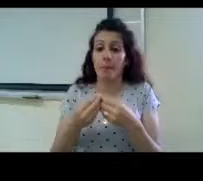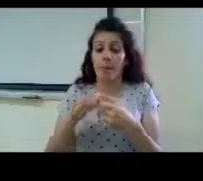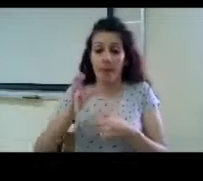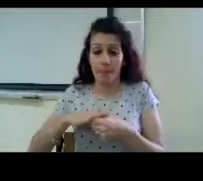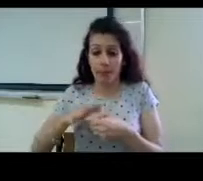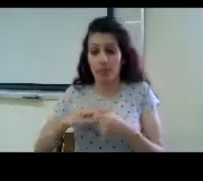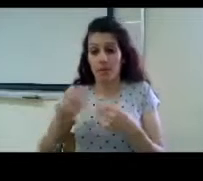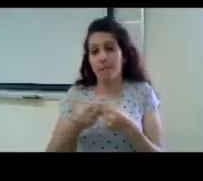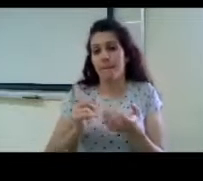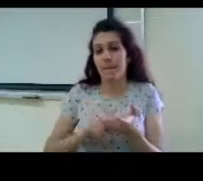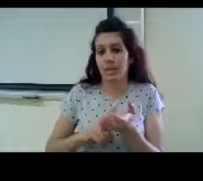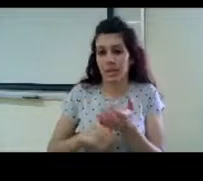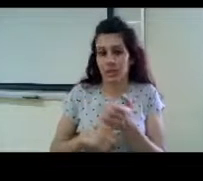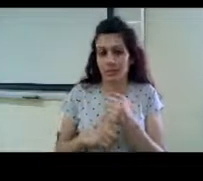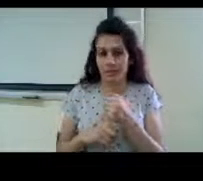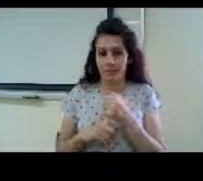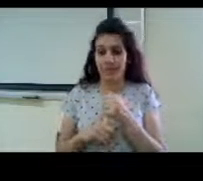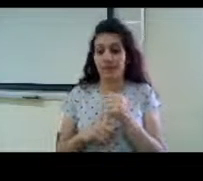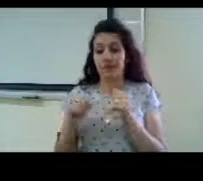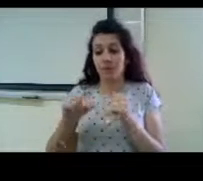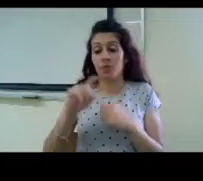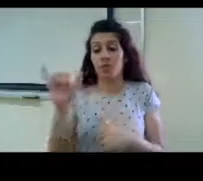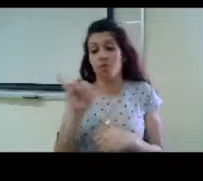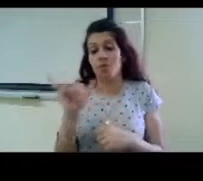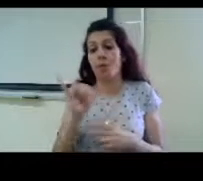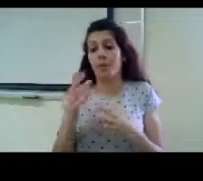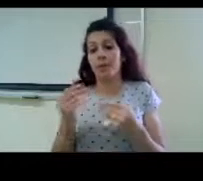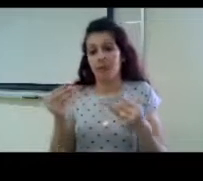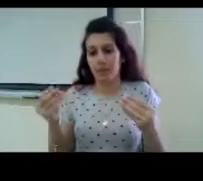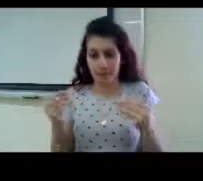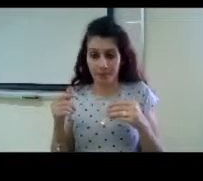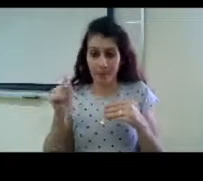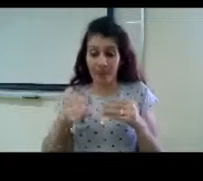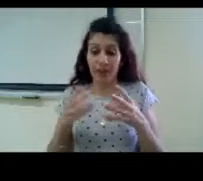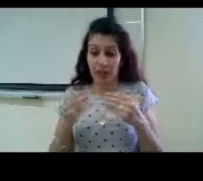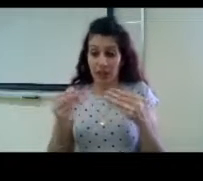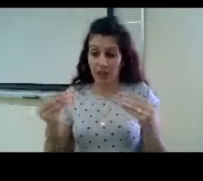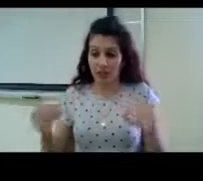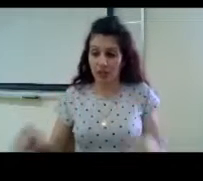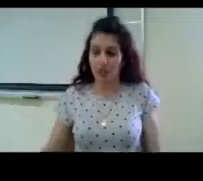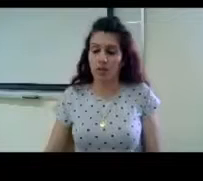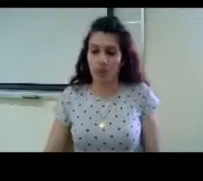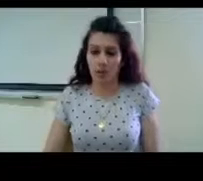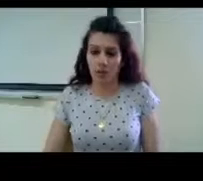is except accessible that is freely available that the Internet is also